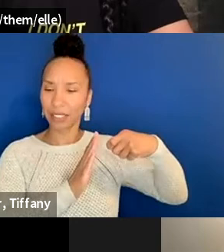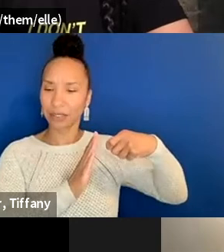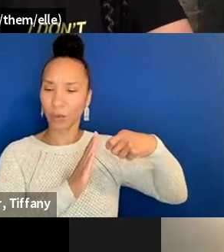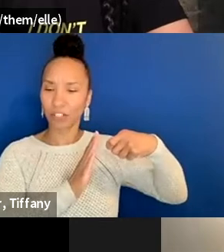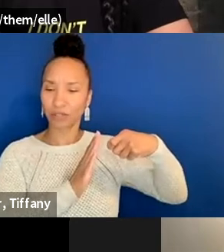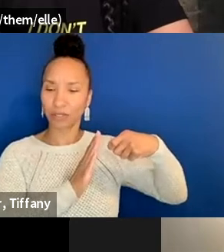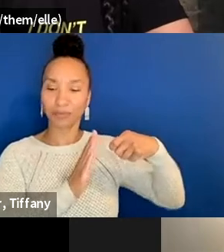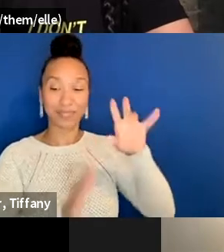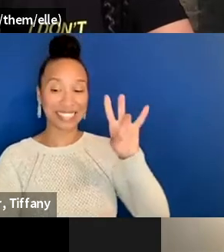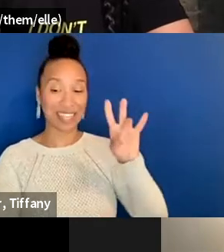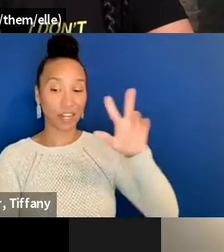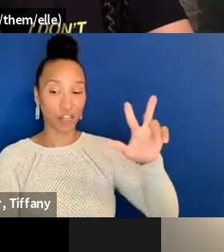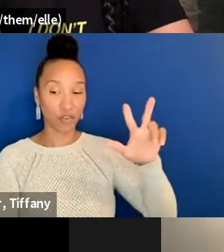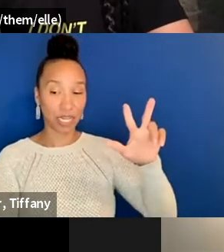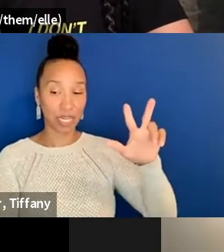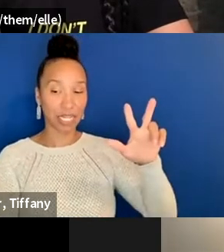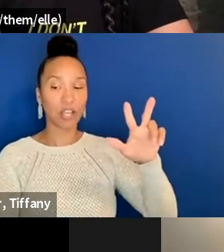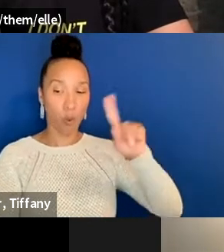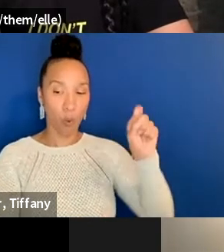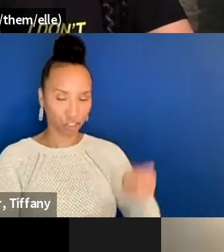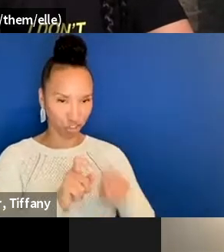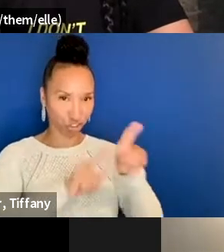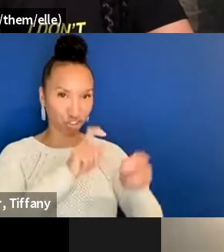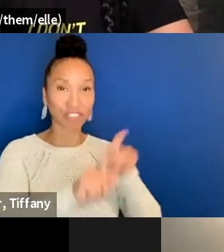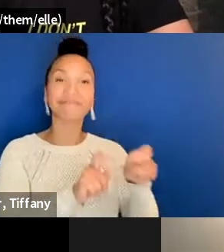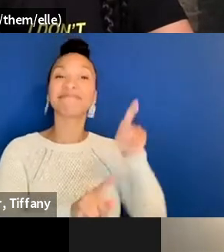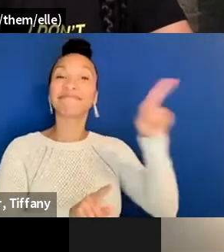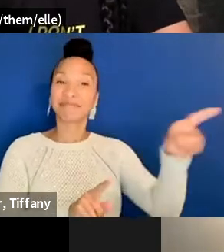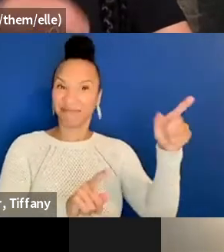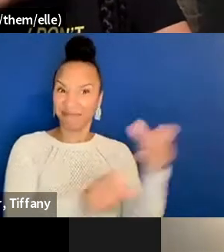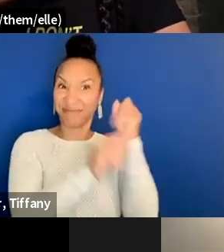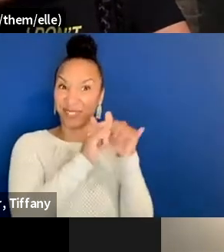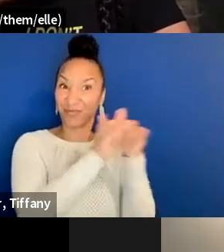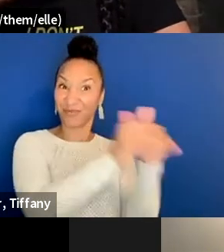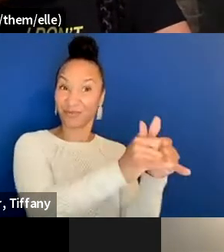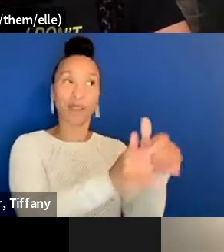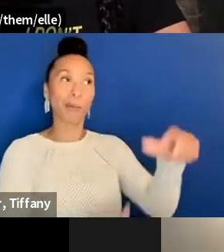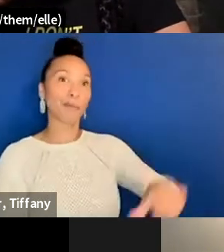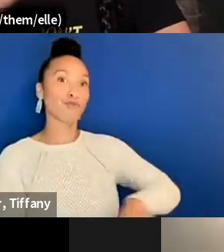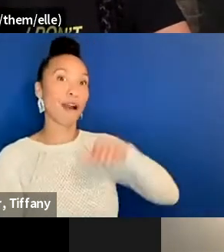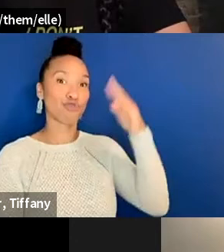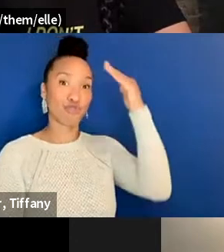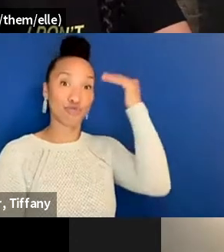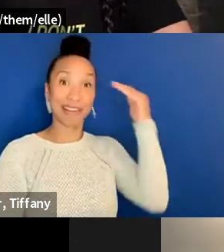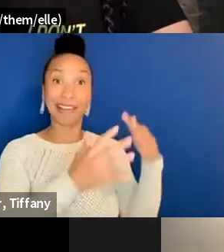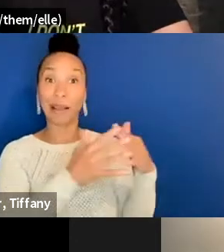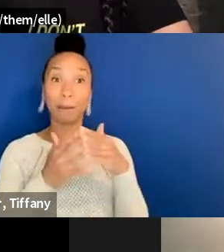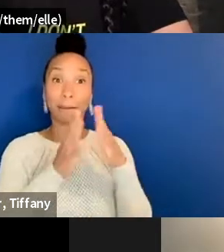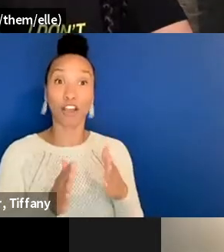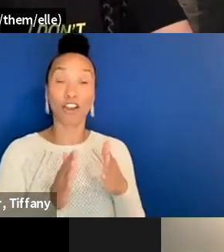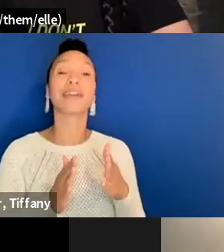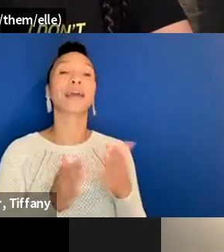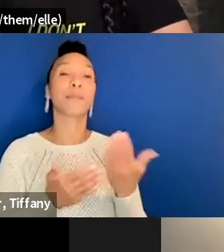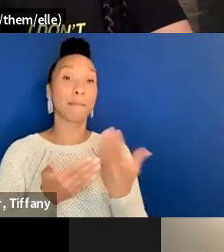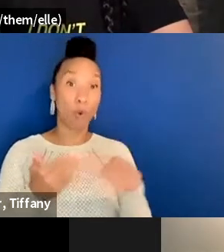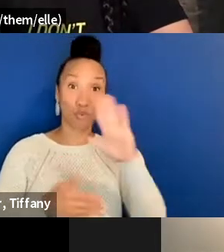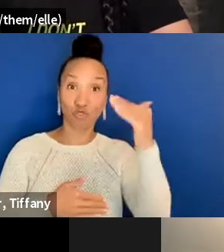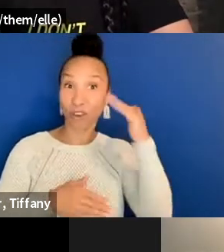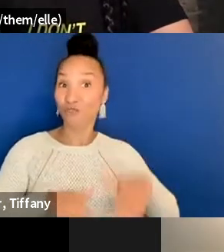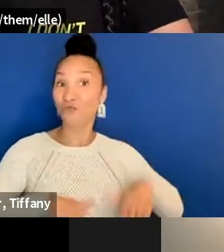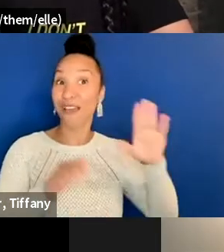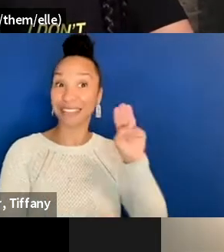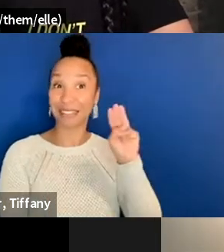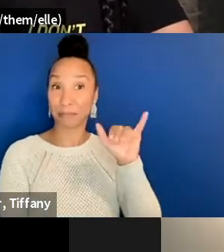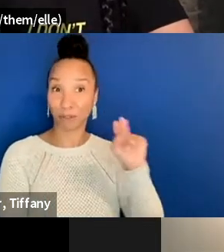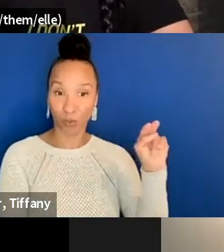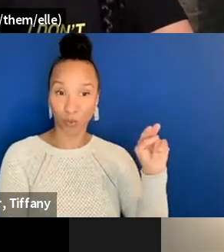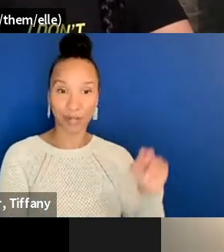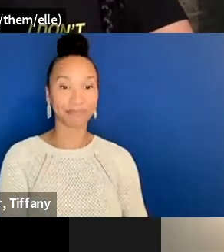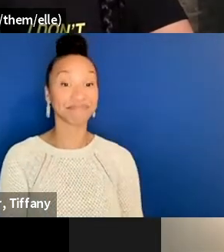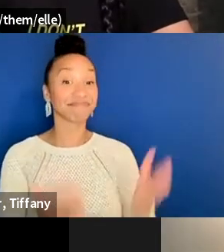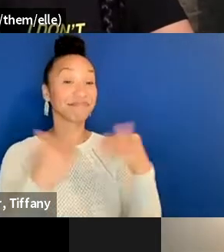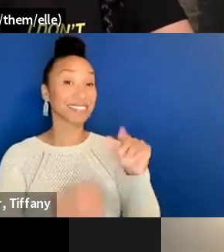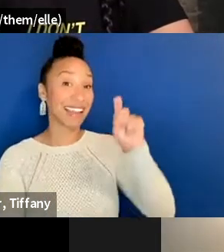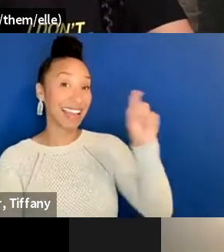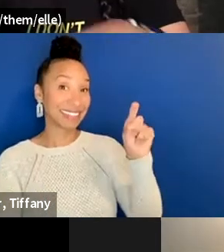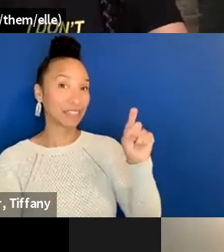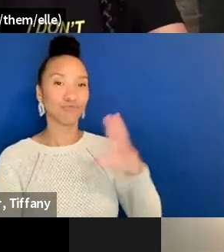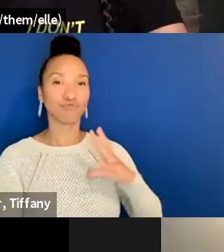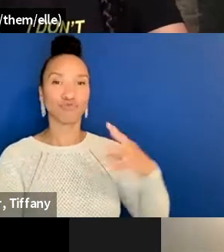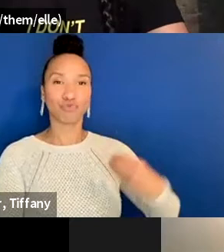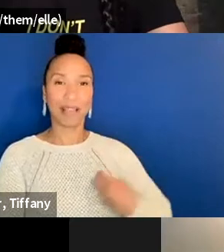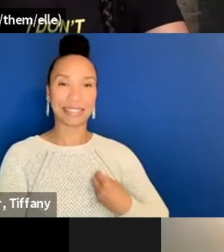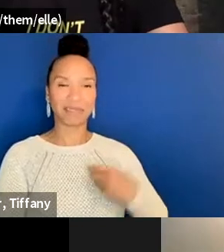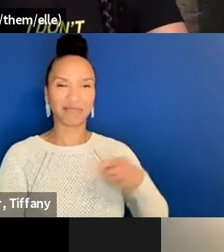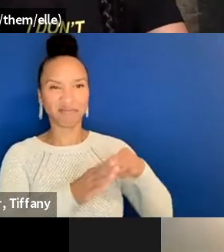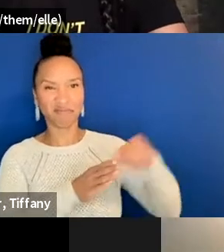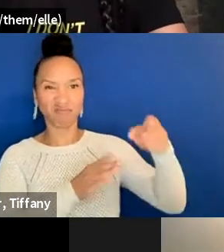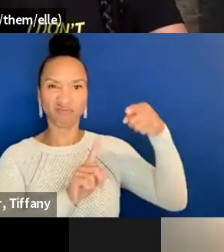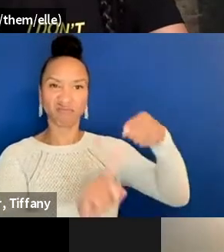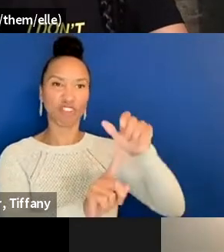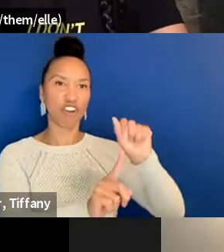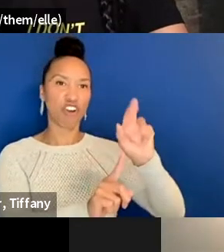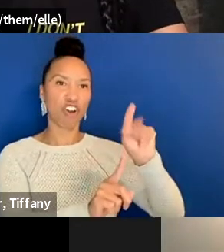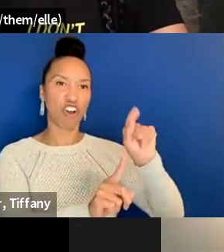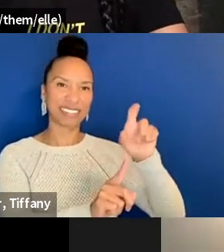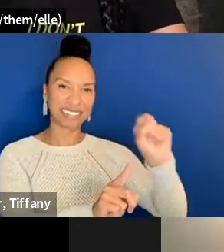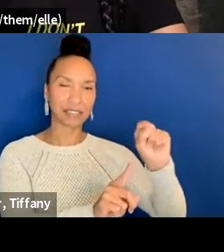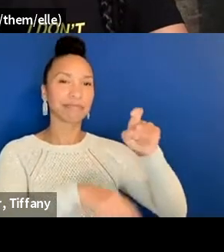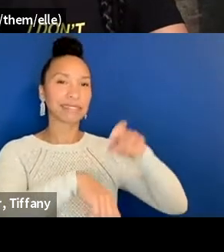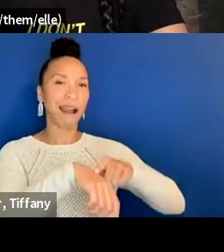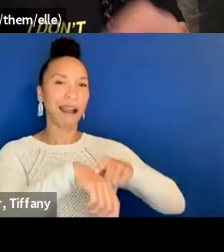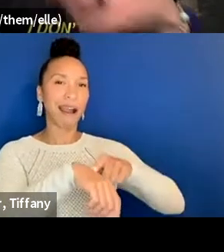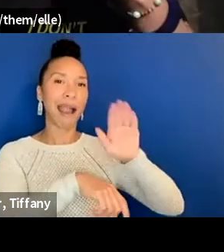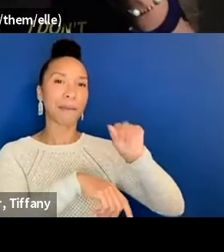Kirya Traber (she/her): X is a trans disciplinary artists who works in time based media painting and installation, they are curious about the performance of self and the exploration of performance using their lived experiences mental illness and gender as a landscape for processing emotions.